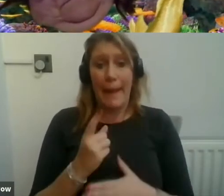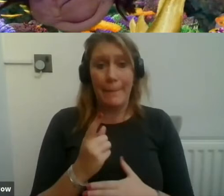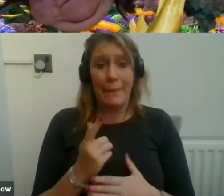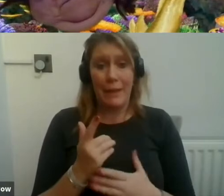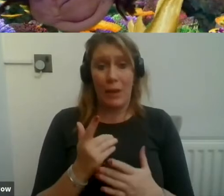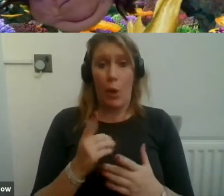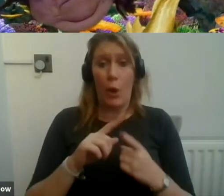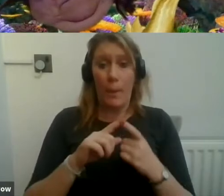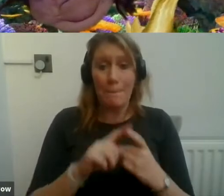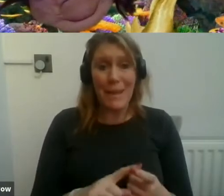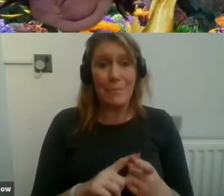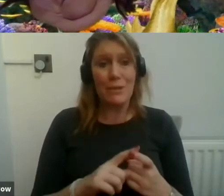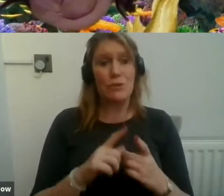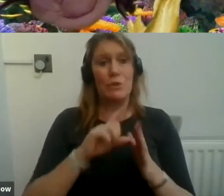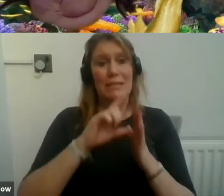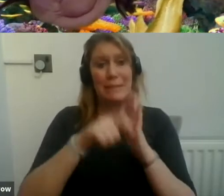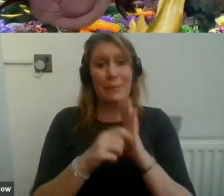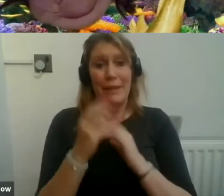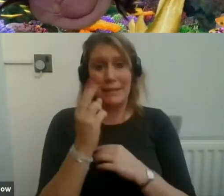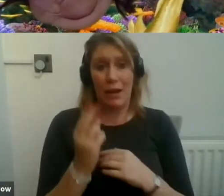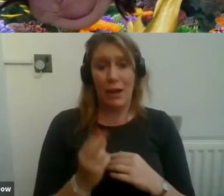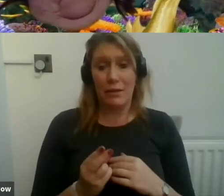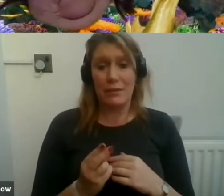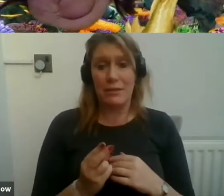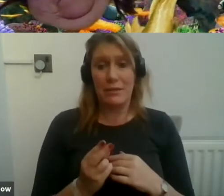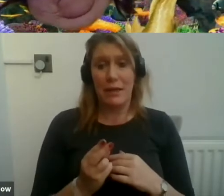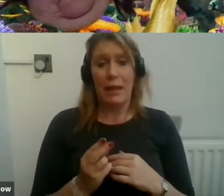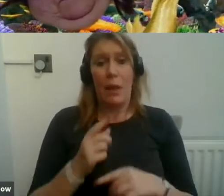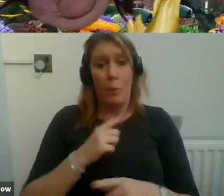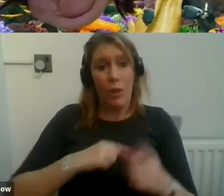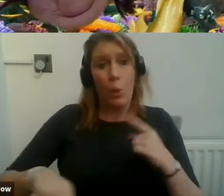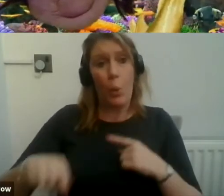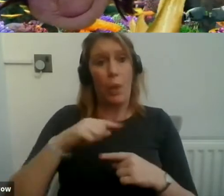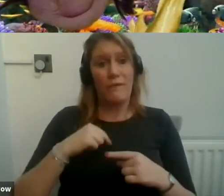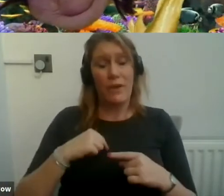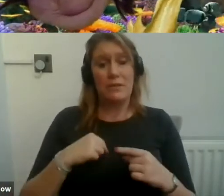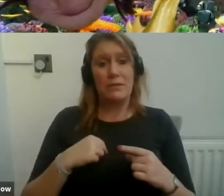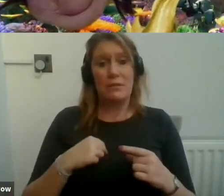and between all of us we are creating